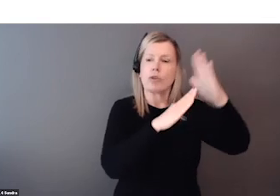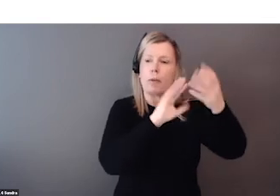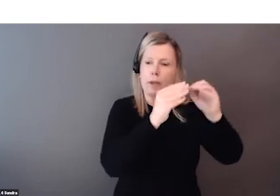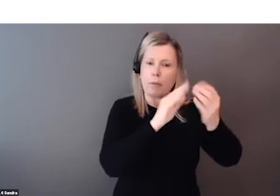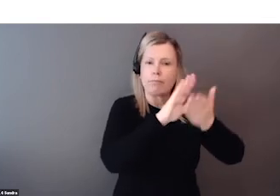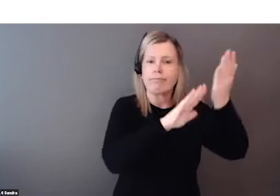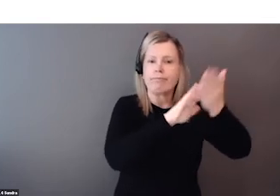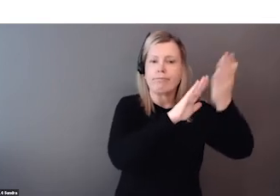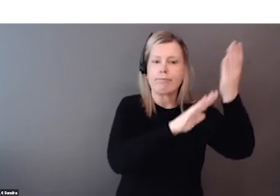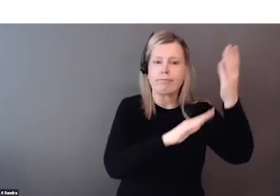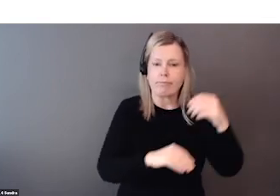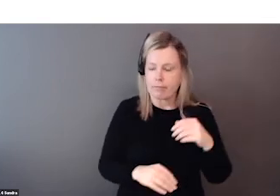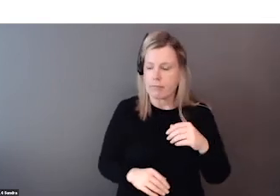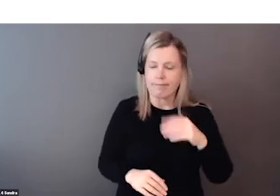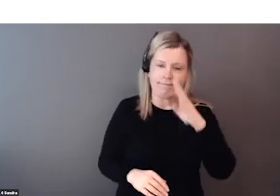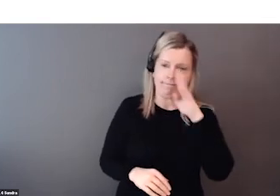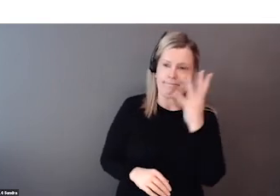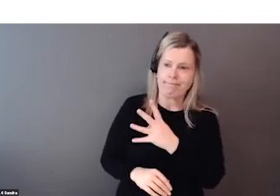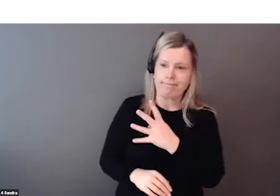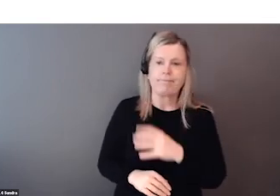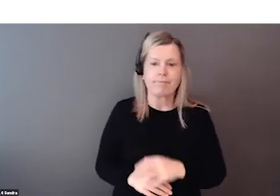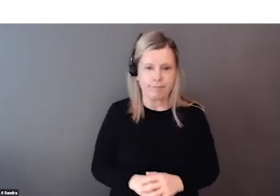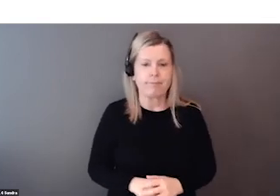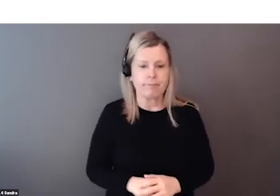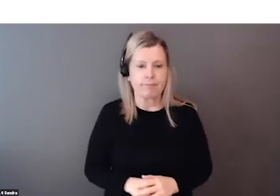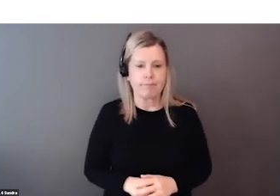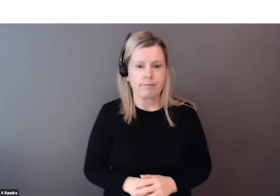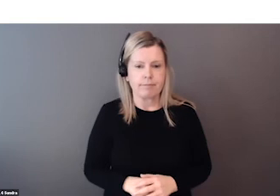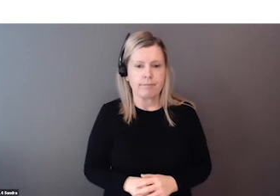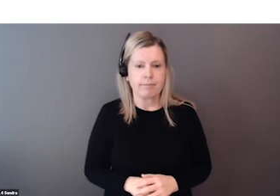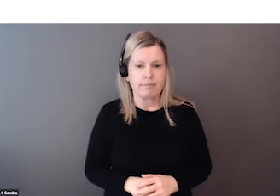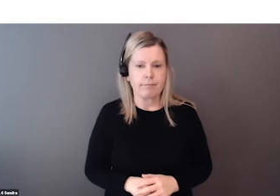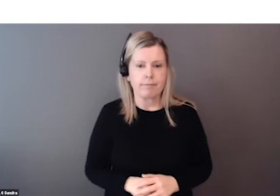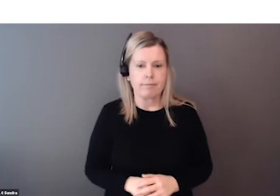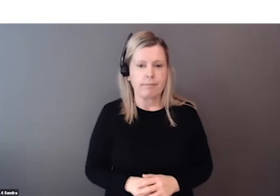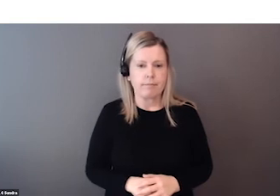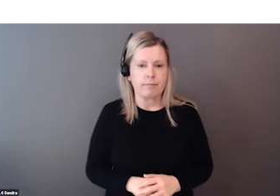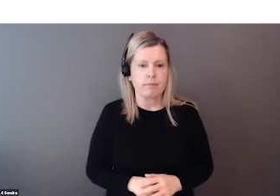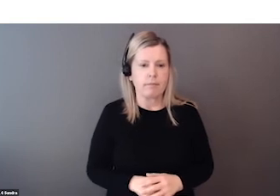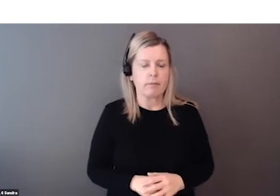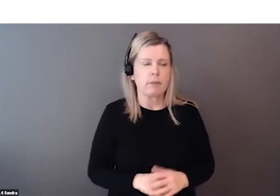and are used to measure productivity and efficiency according to formulate patterns that might not apply to you.